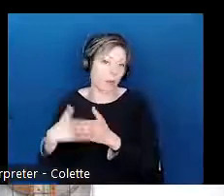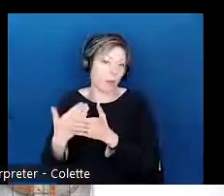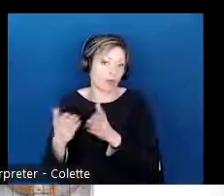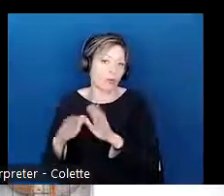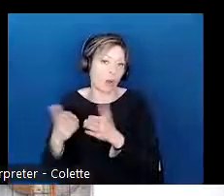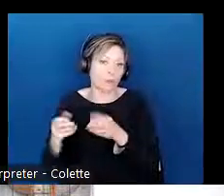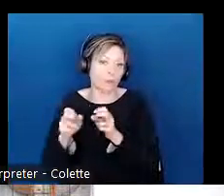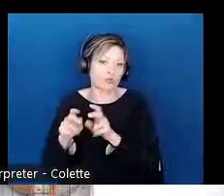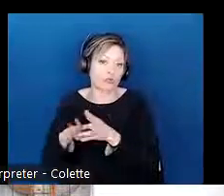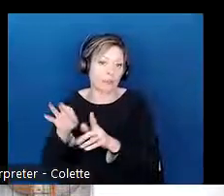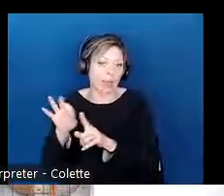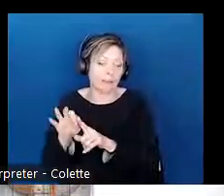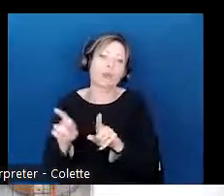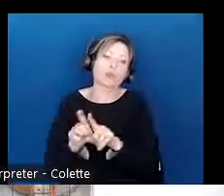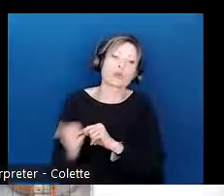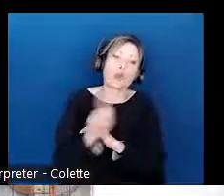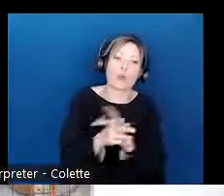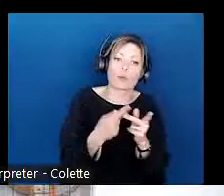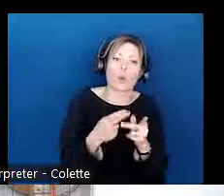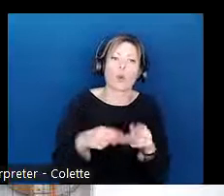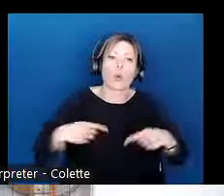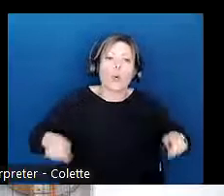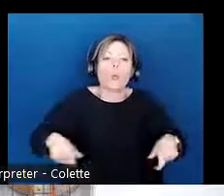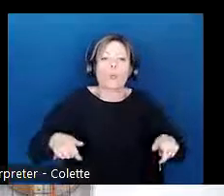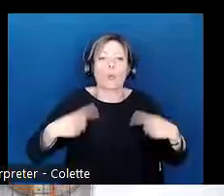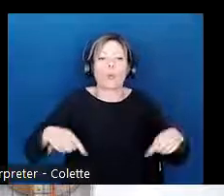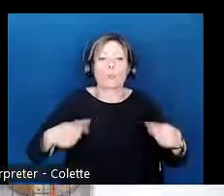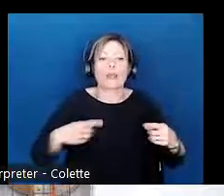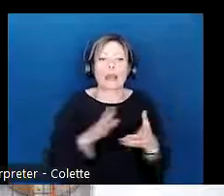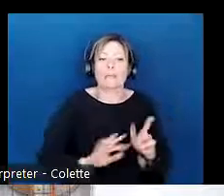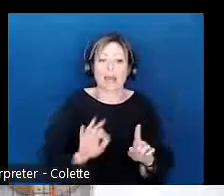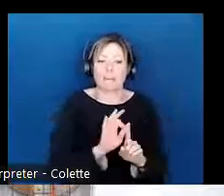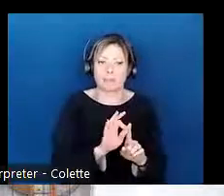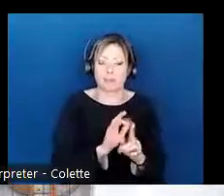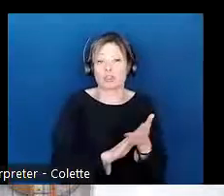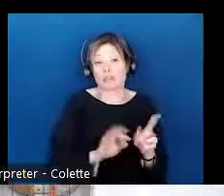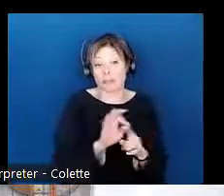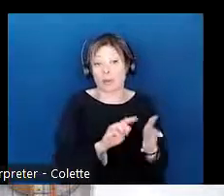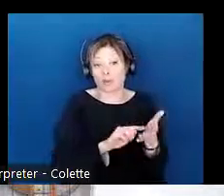uh wheel map which is the map which shows places that you can get to yeah if you